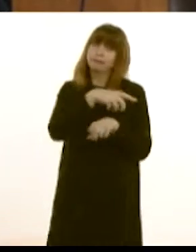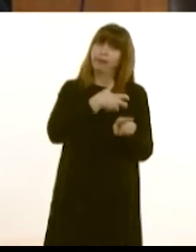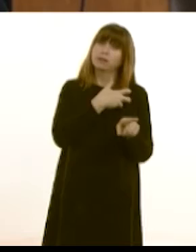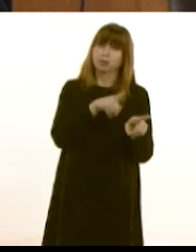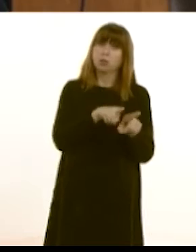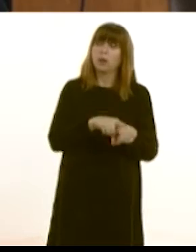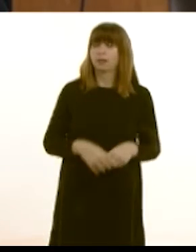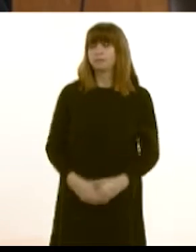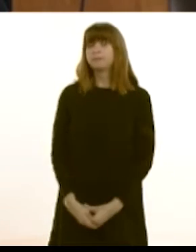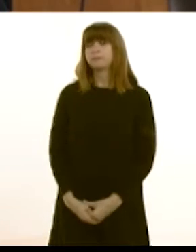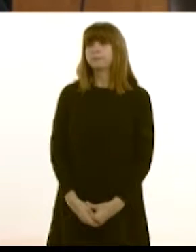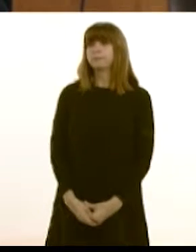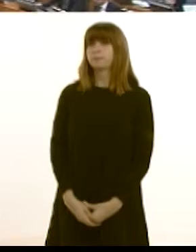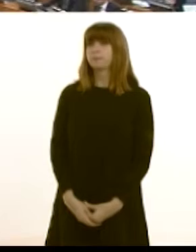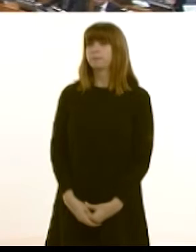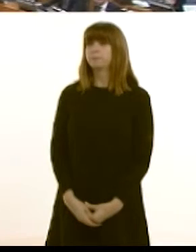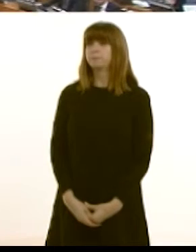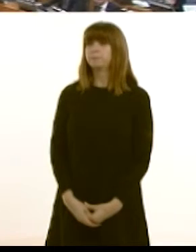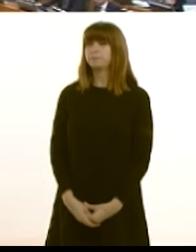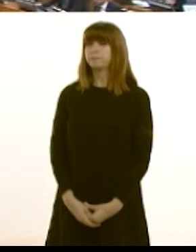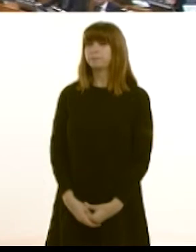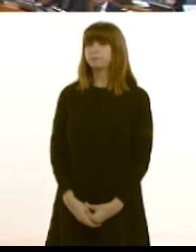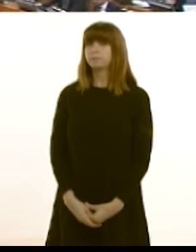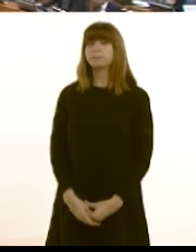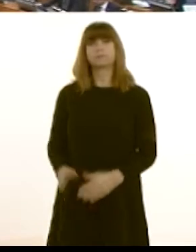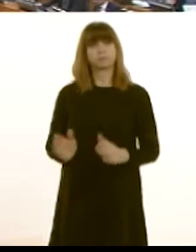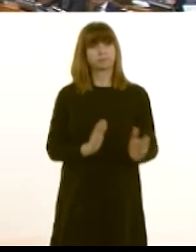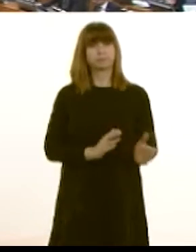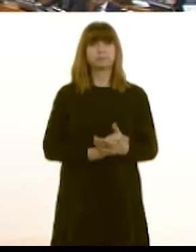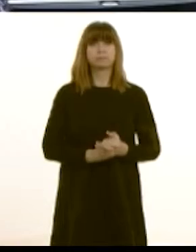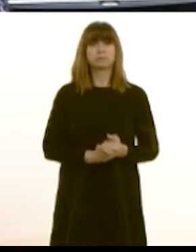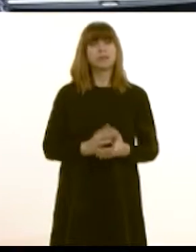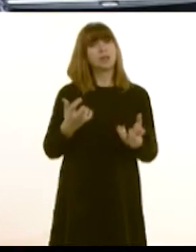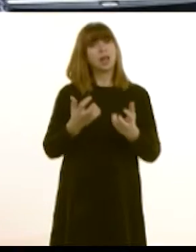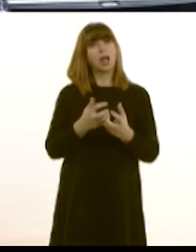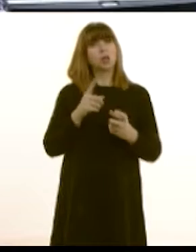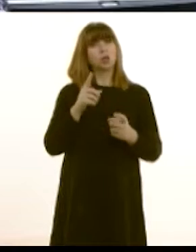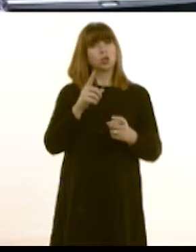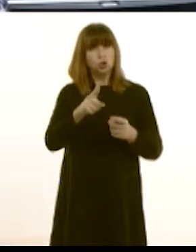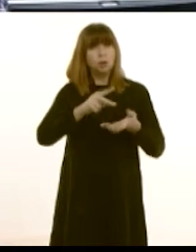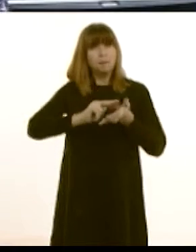Pa gamau y mae Llywodraeth Cymru yn eu cymryd i atal llifogydd yn Llanddulas rhag digwydd eto?